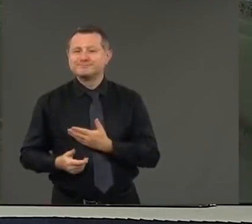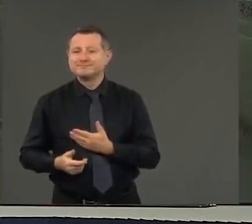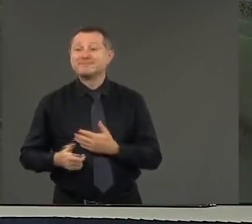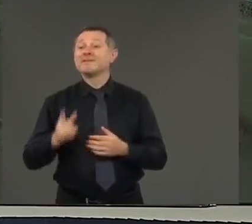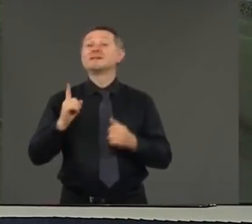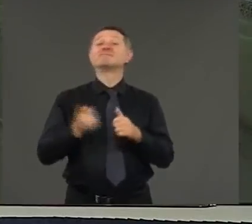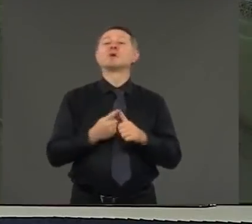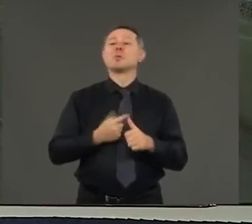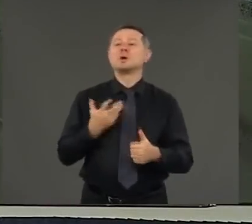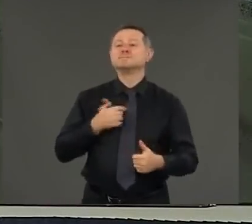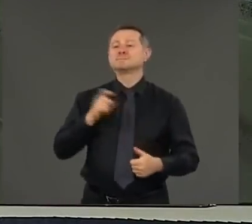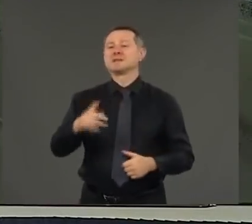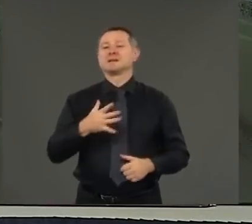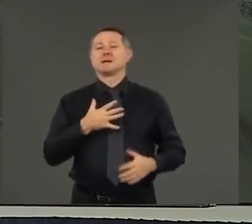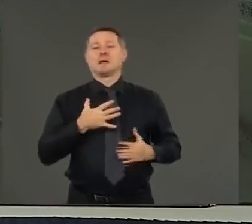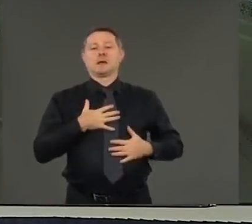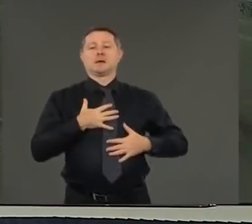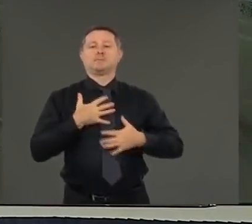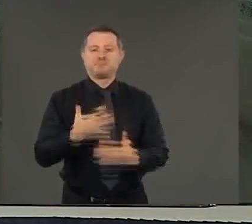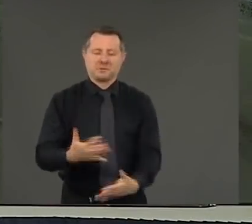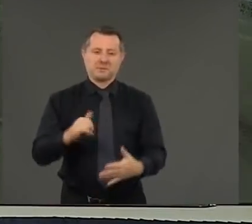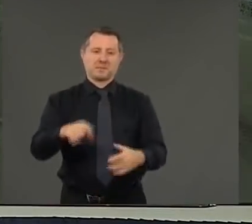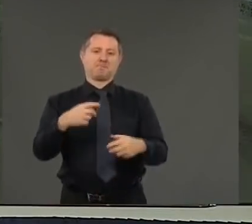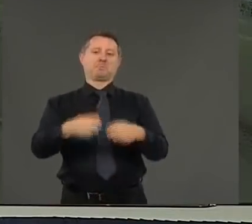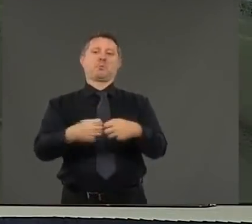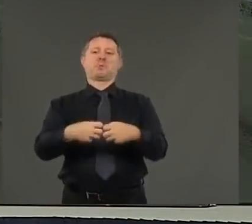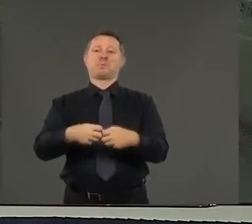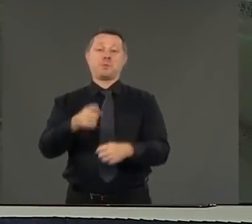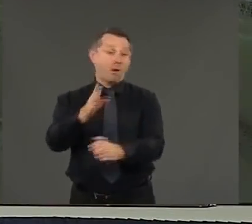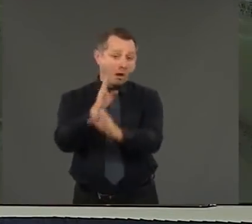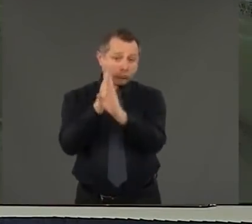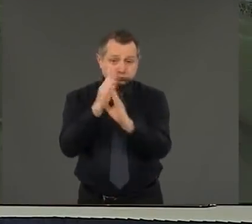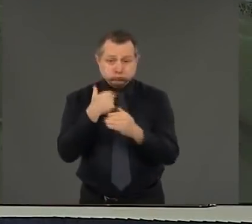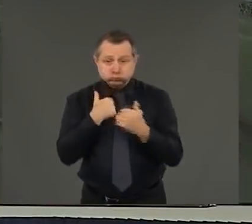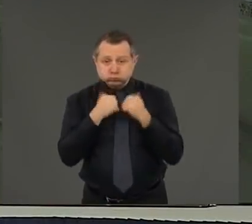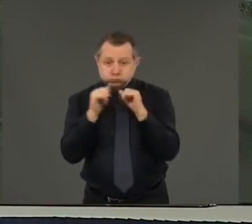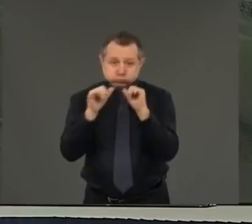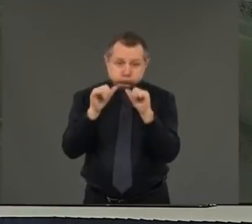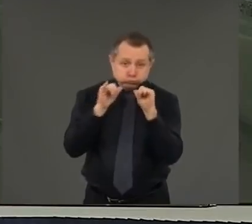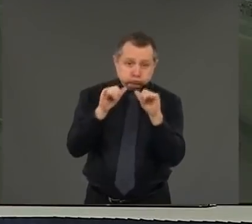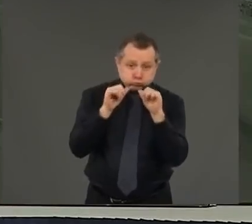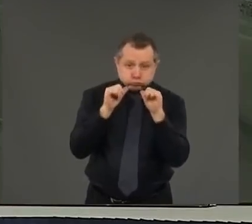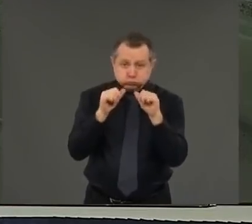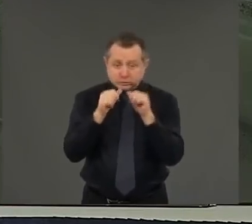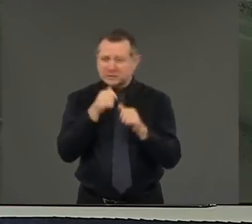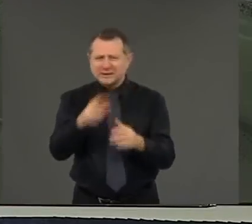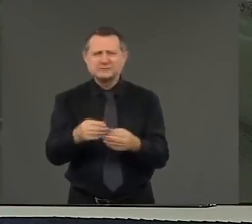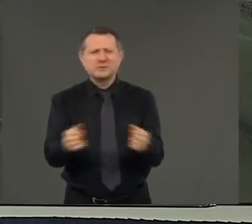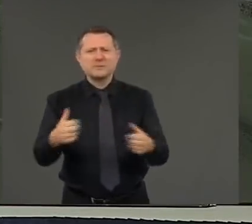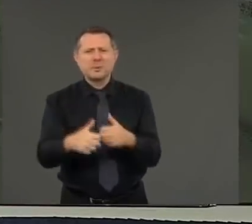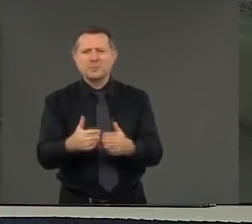FROM EUROPE. BUT WE KNOW WHAT TO DO, BUT THE FIRST STEP IS YOU HAVE TO ADMIT THE PROBLEM.